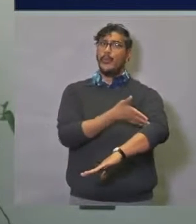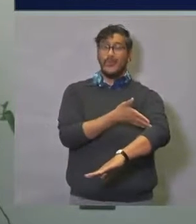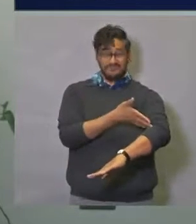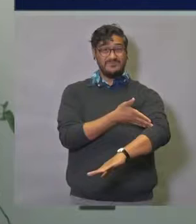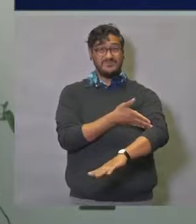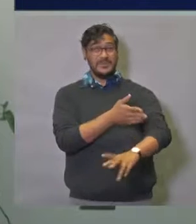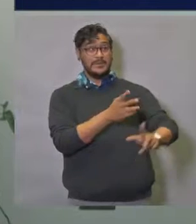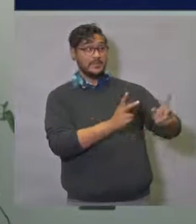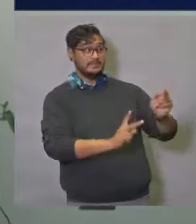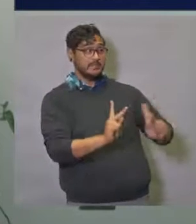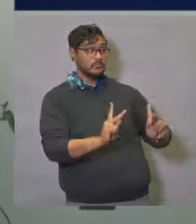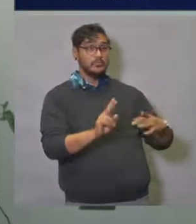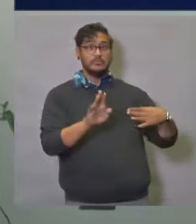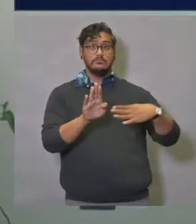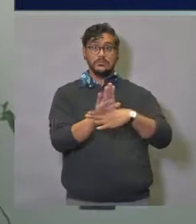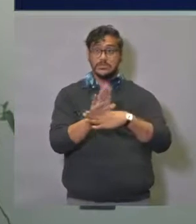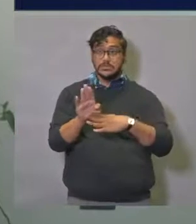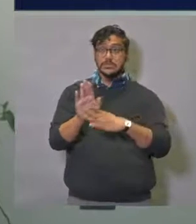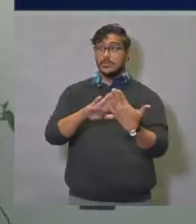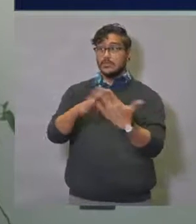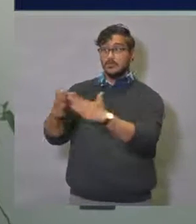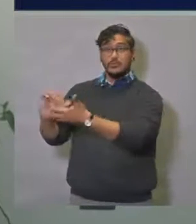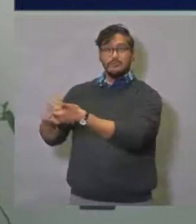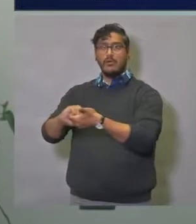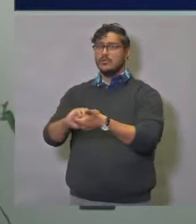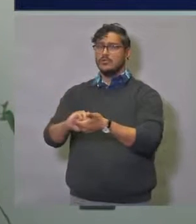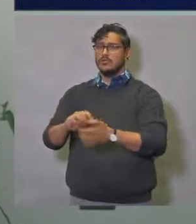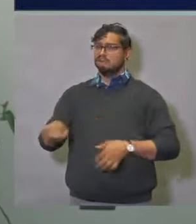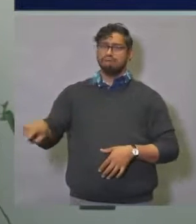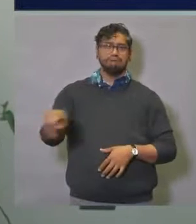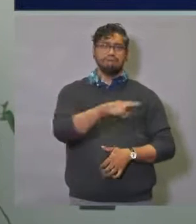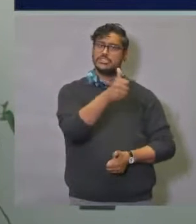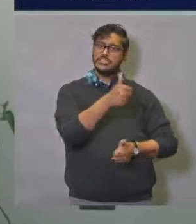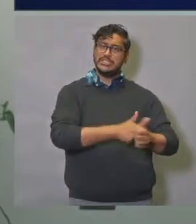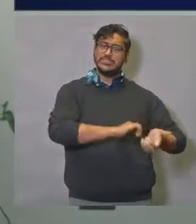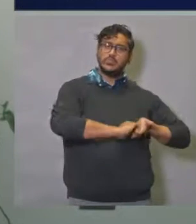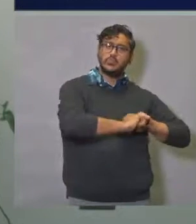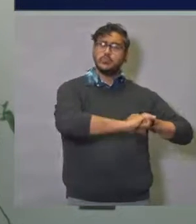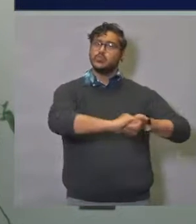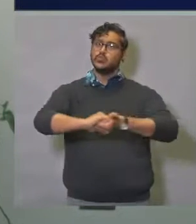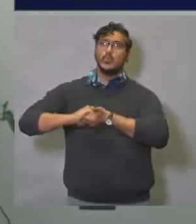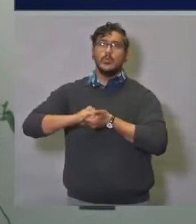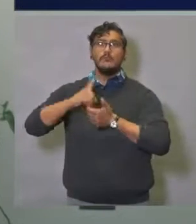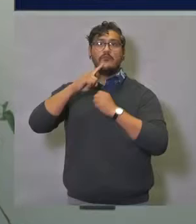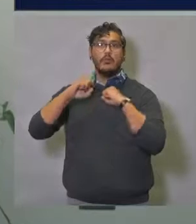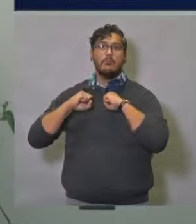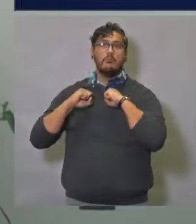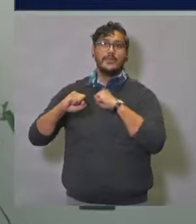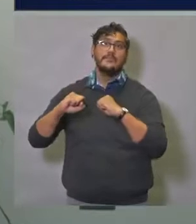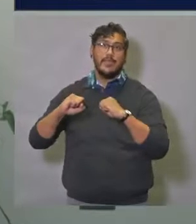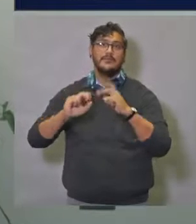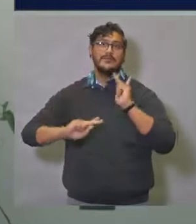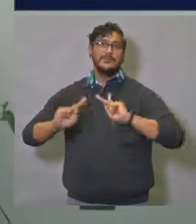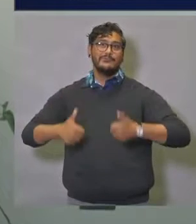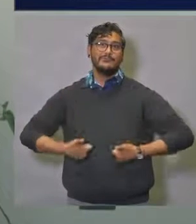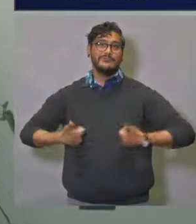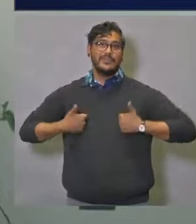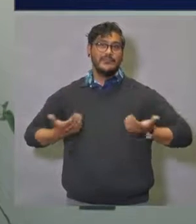PROGRESS THANKS TO THE EXTRAORDINARY EFFORTS OF RESIDENTS, BUSINESSES, AND